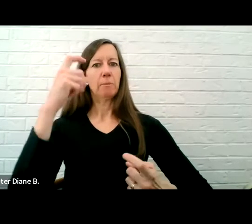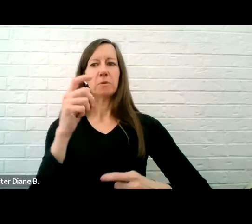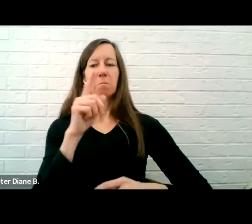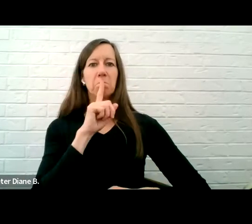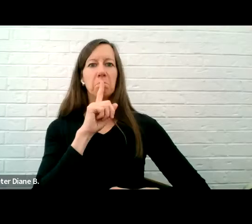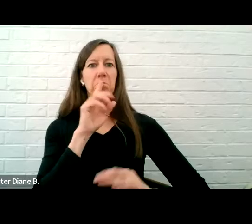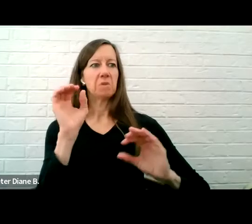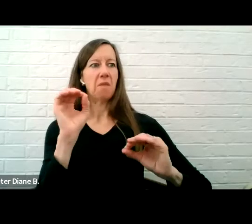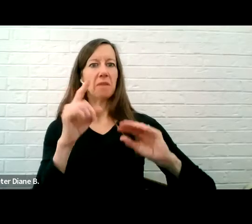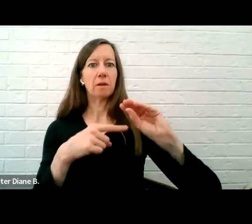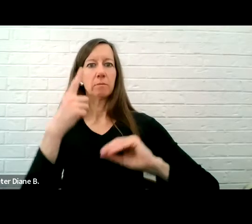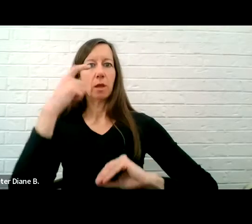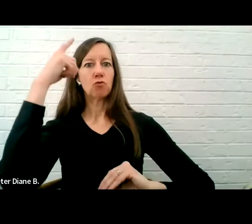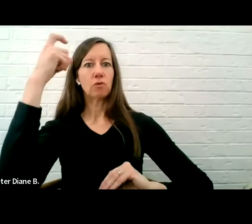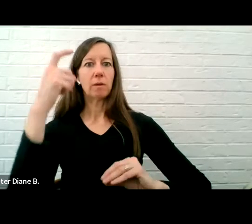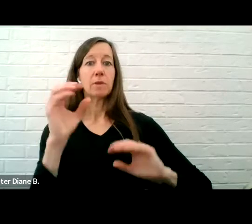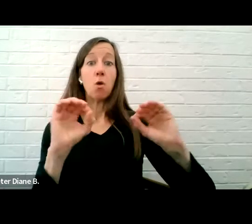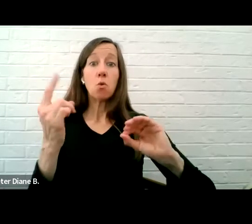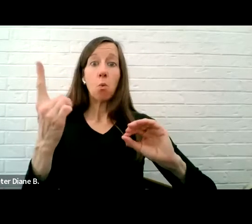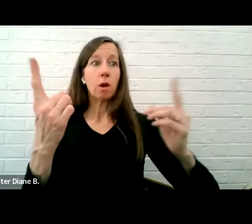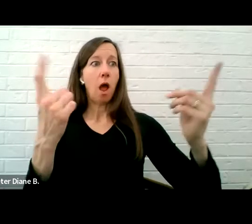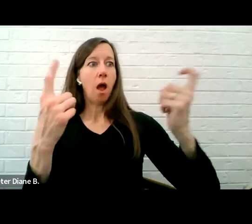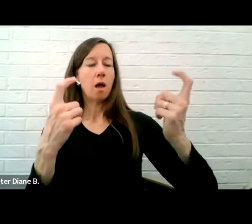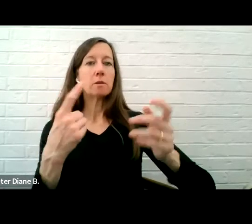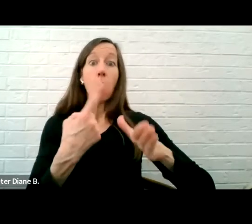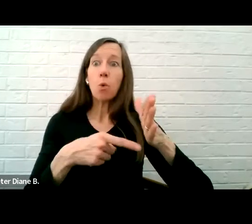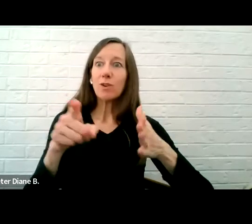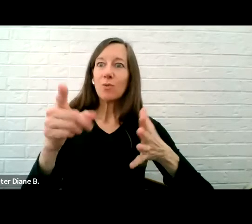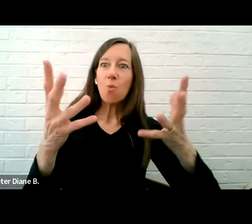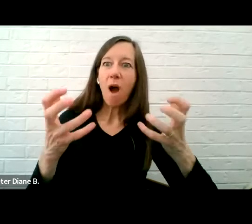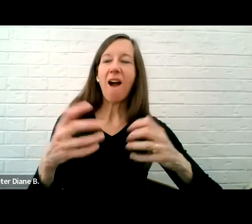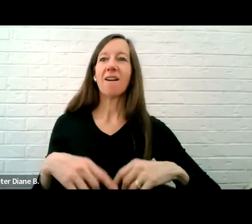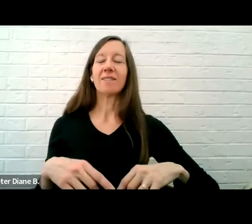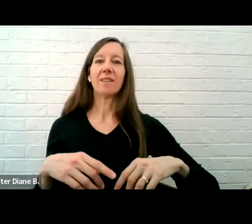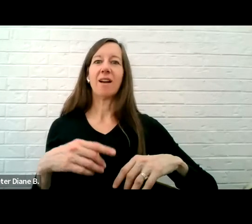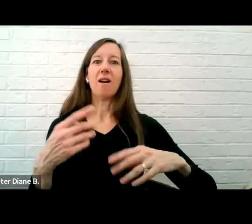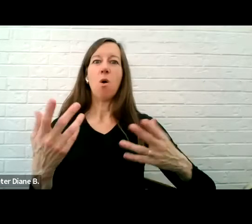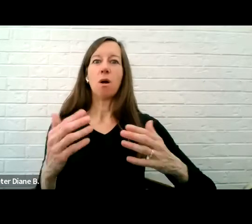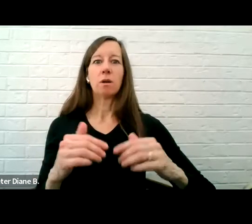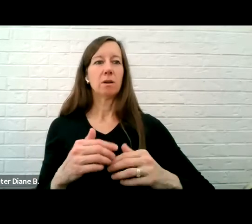What did you want? Journey of that? It was worried about? How are we gonna get the money to do it? And